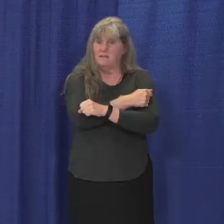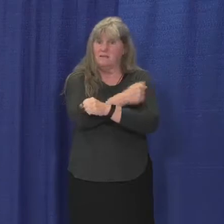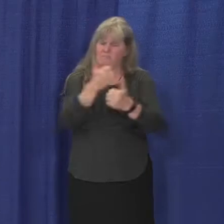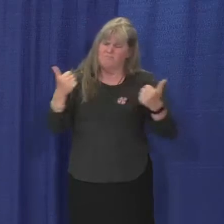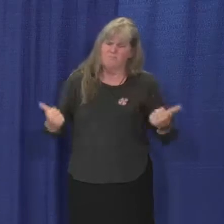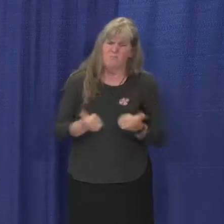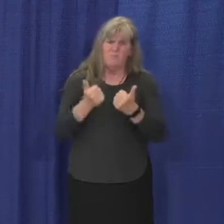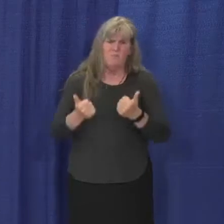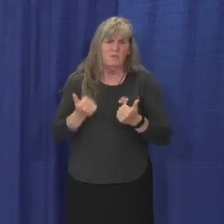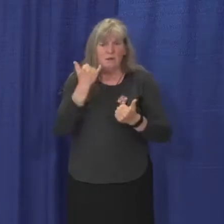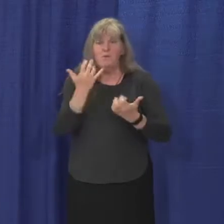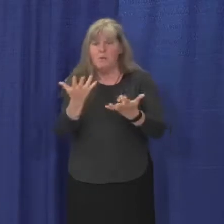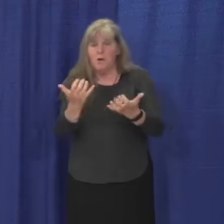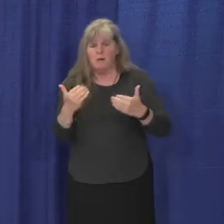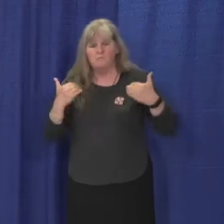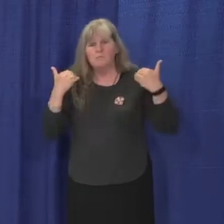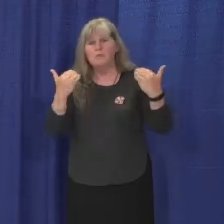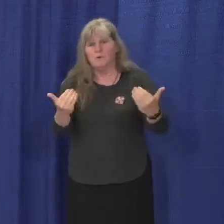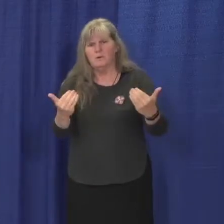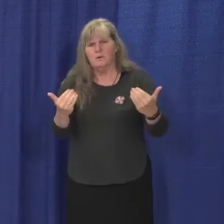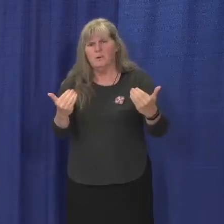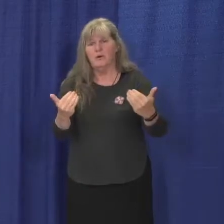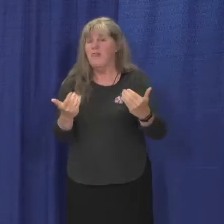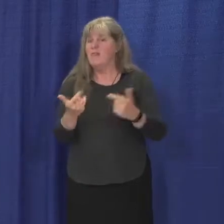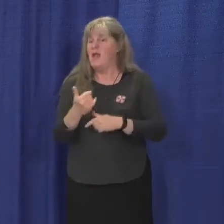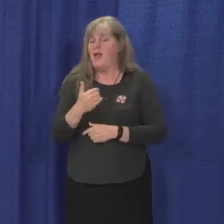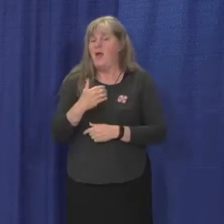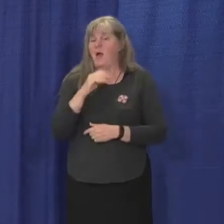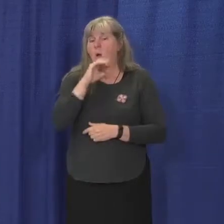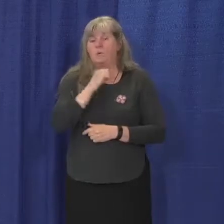everyone that wants one here in the territory including our